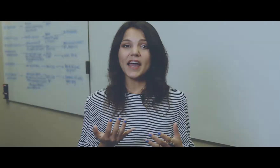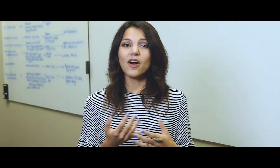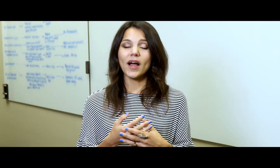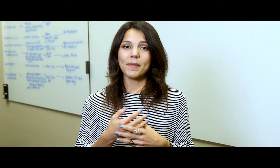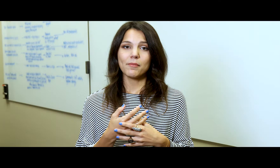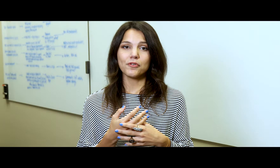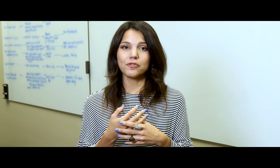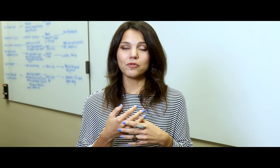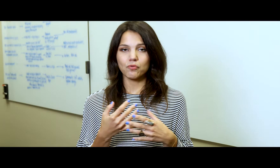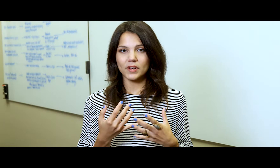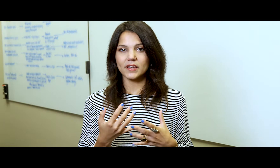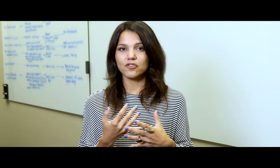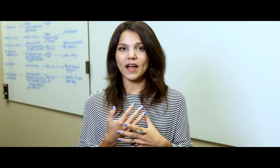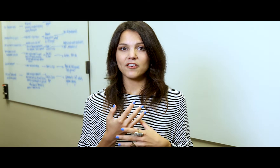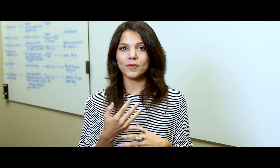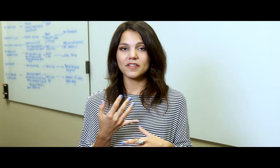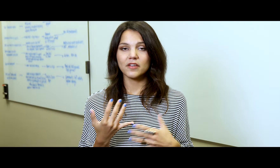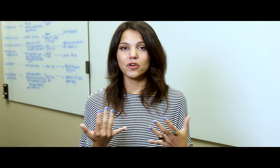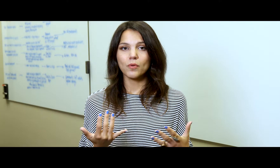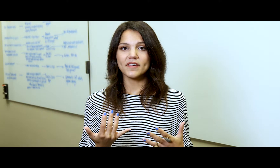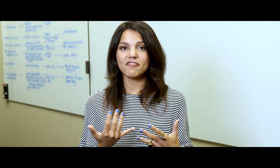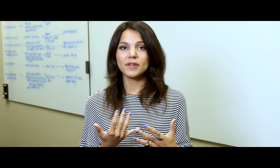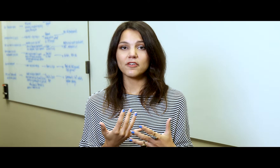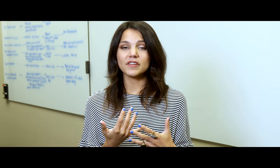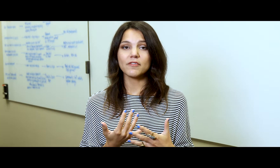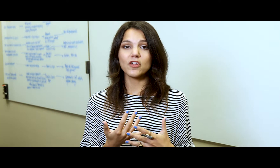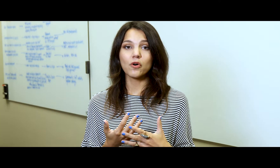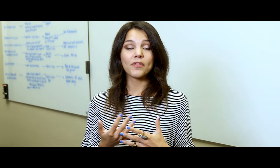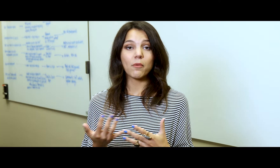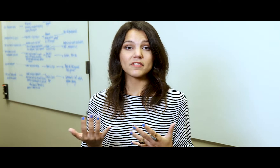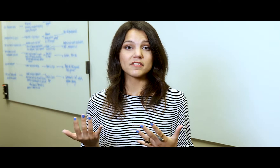Now, I am able to really interact with deaf peers, even though that wasn't